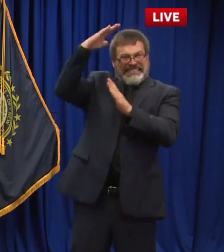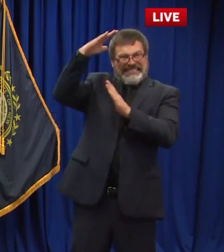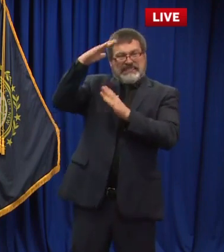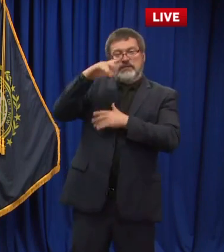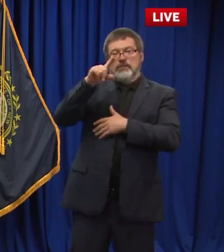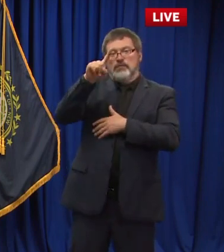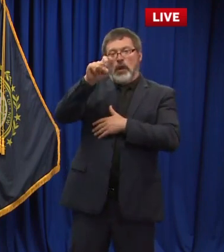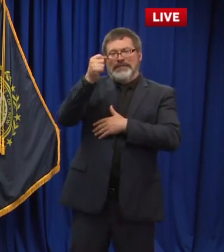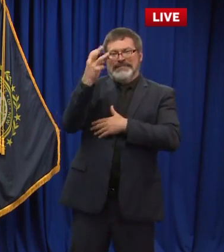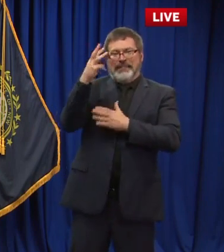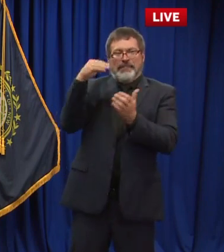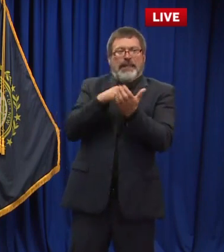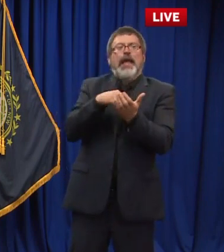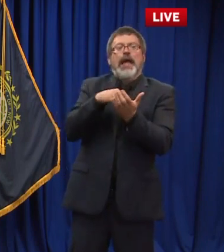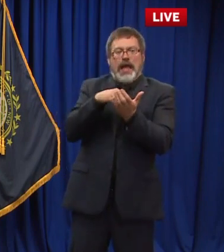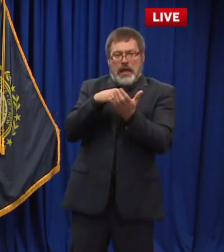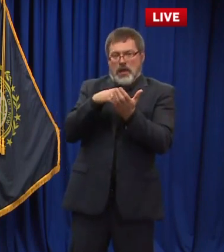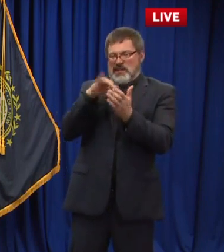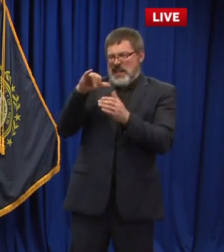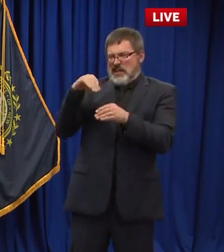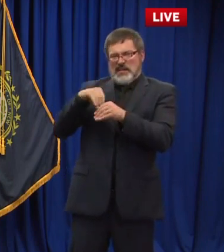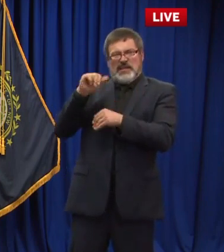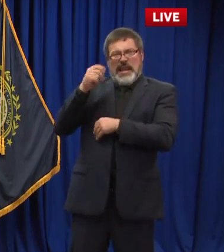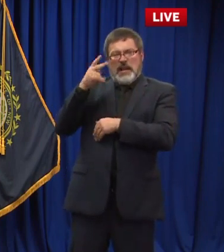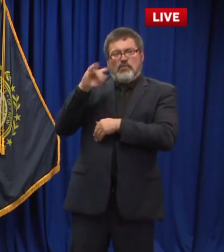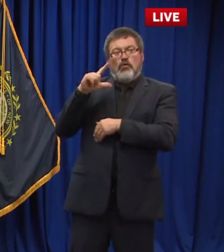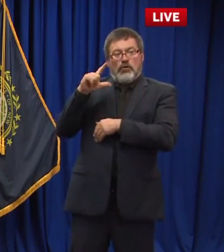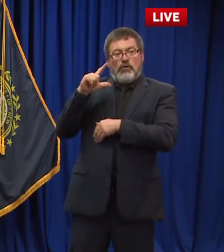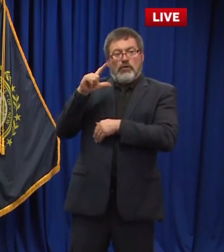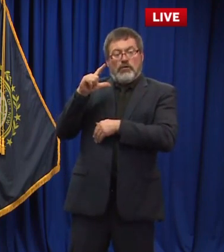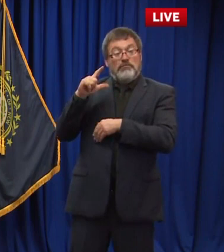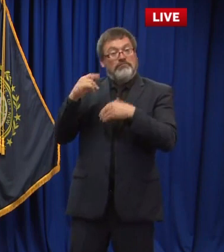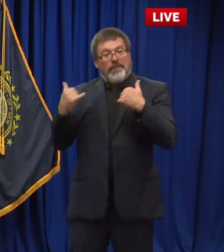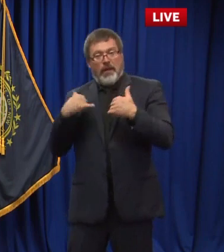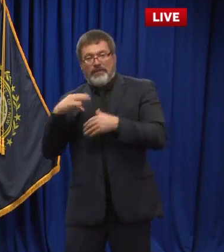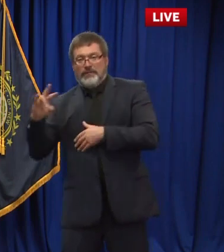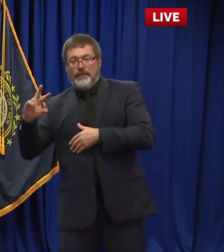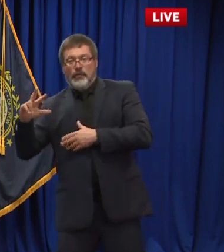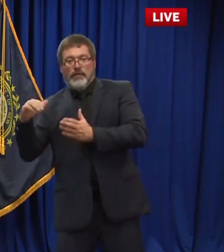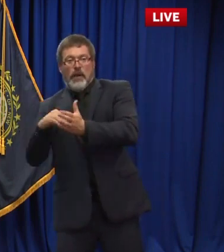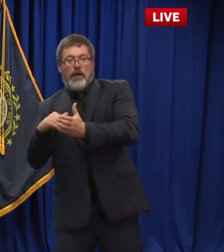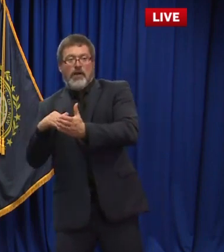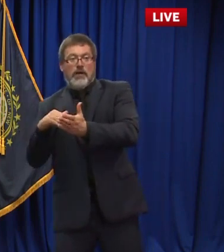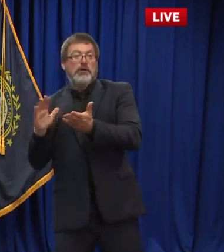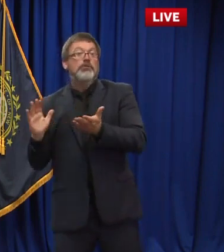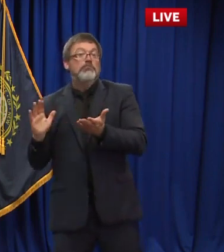THEY’RE DOWN TO 73,000 AND THAT NUMBER CONTINUES TO DROP AT ABOUT FOUR TO FIVE TIMES THE NATIONAL RATE.